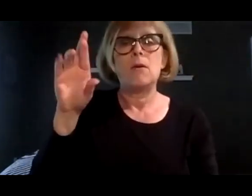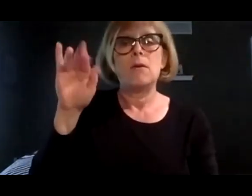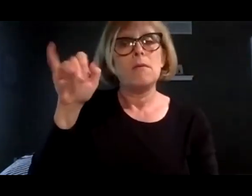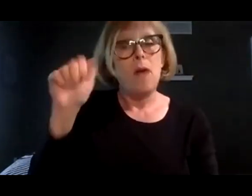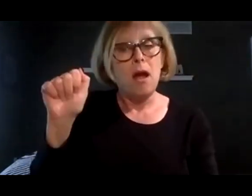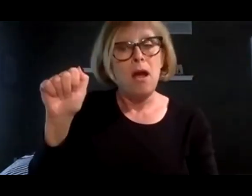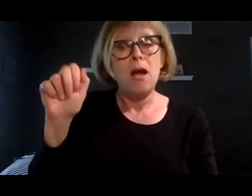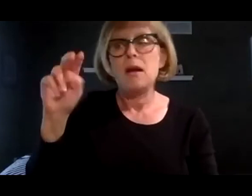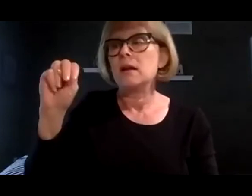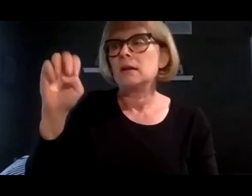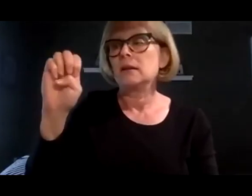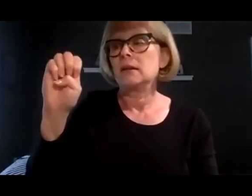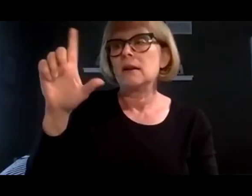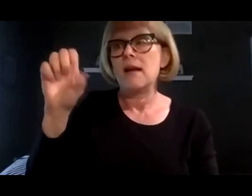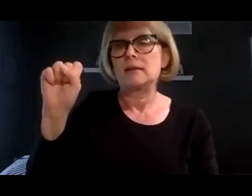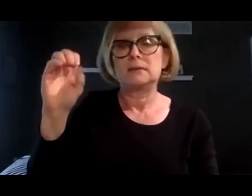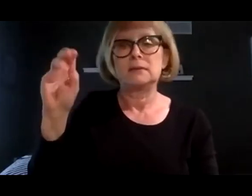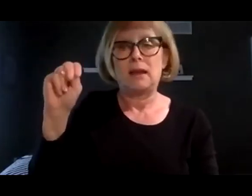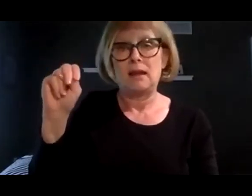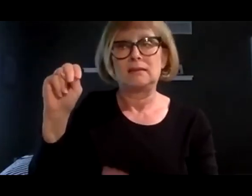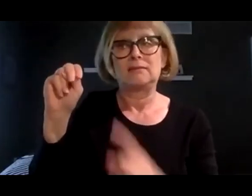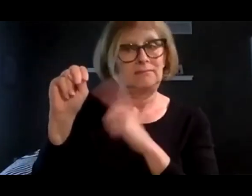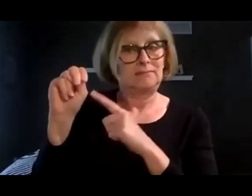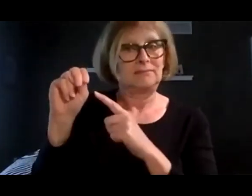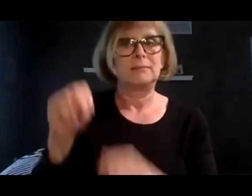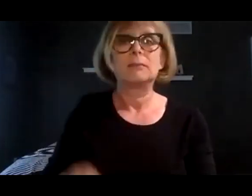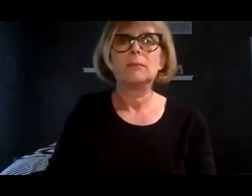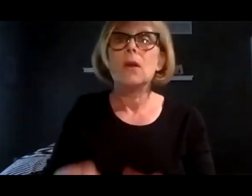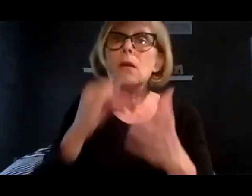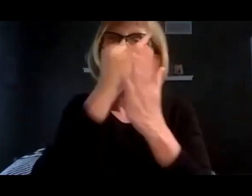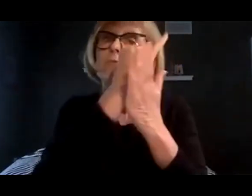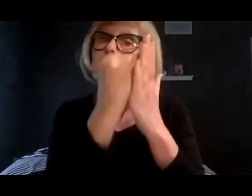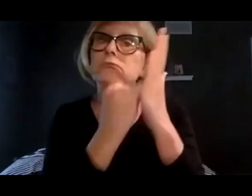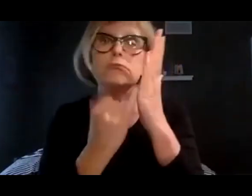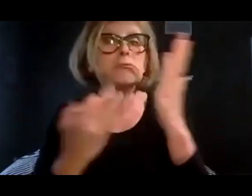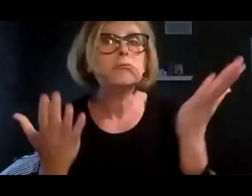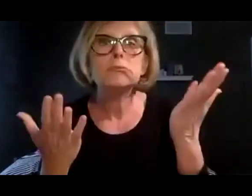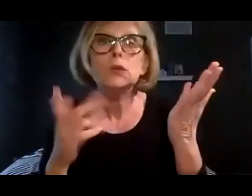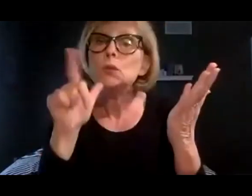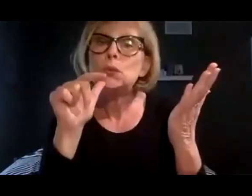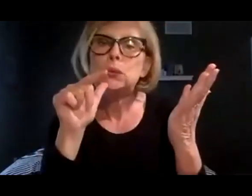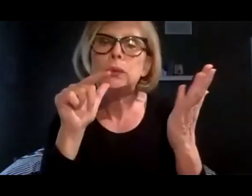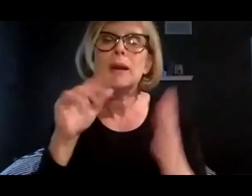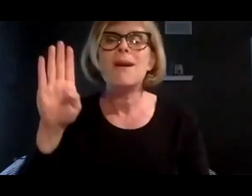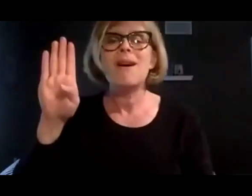Illustrated by Boddz